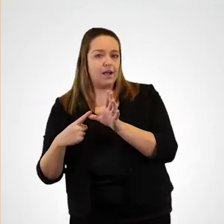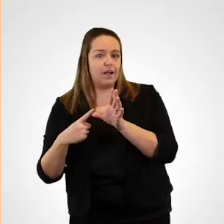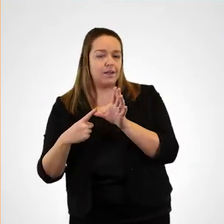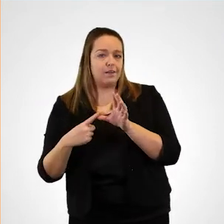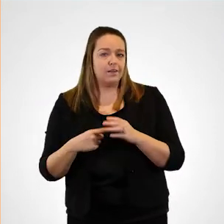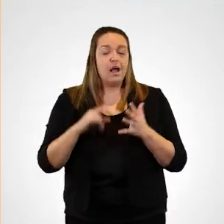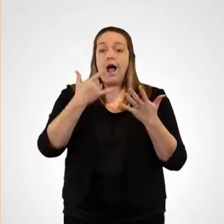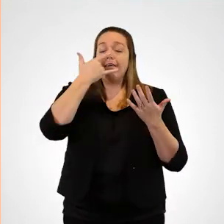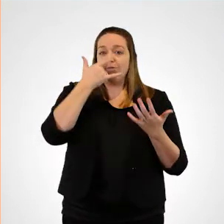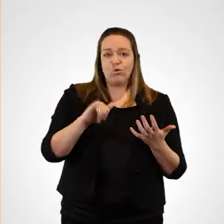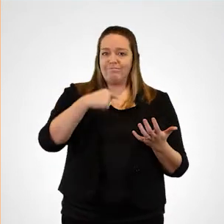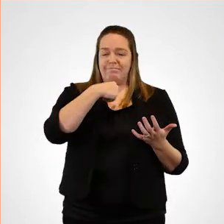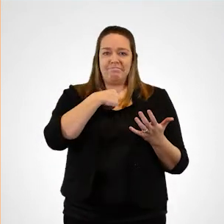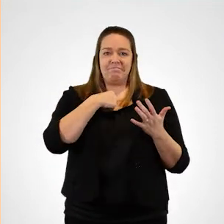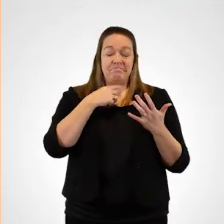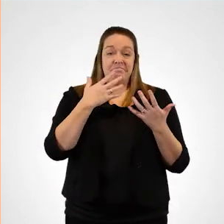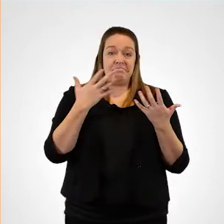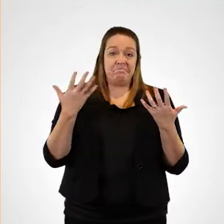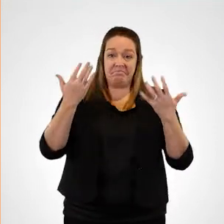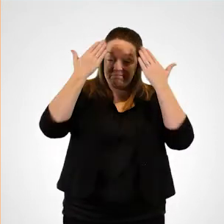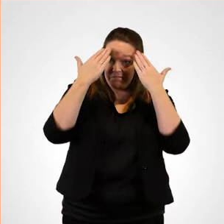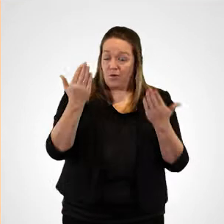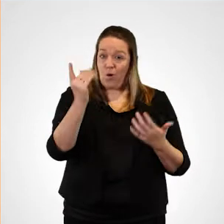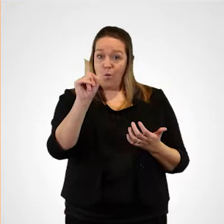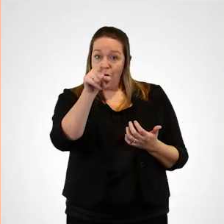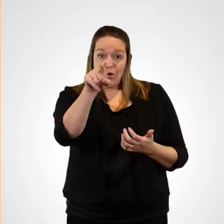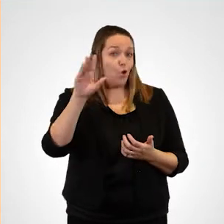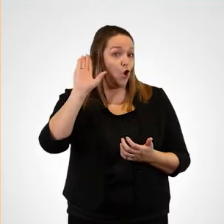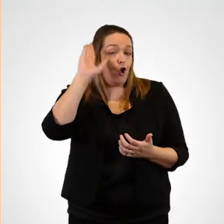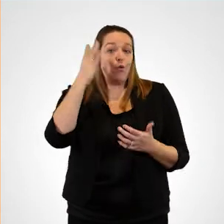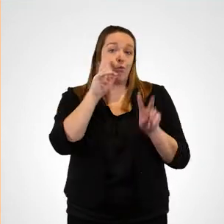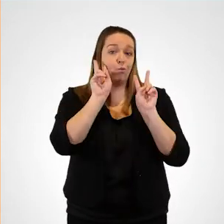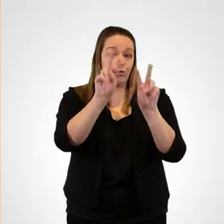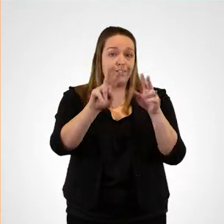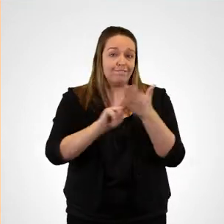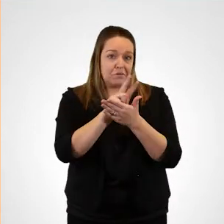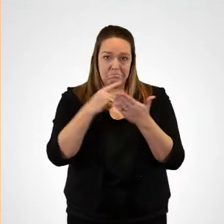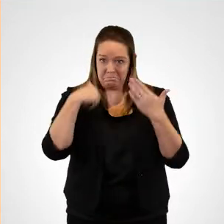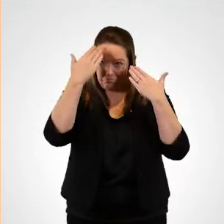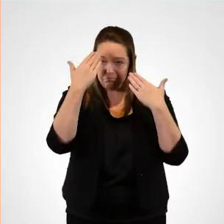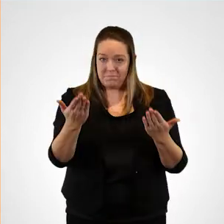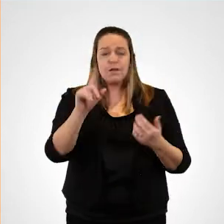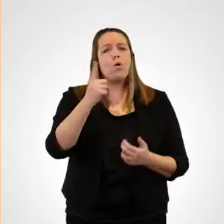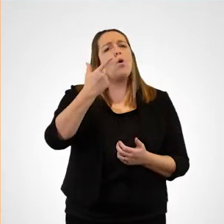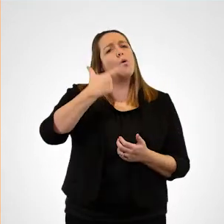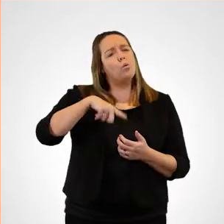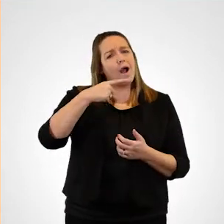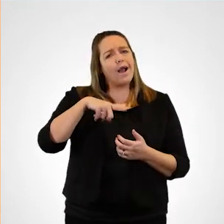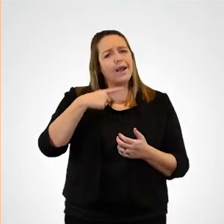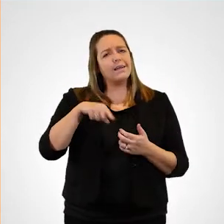Unfortunately, I can't tell what you heard when you saw the movie, but the reason that you get that effect